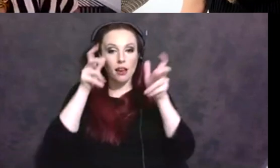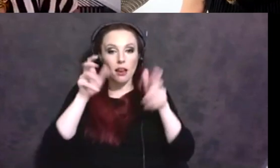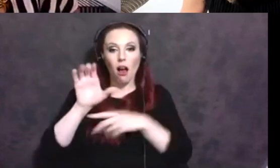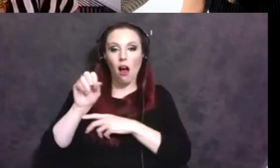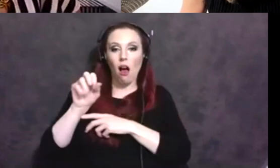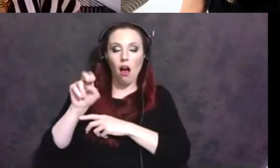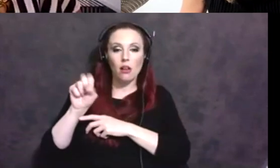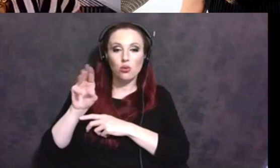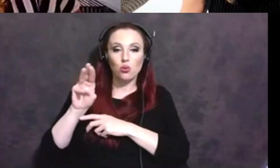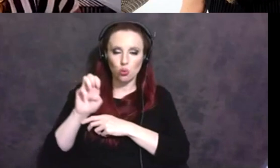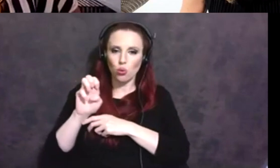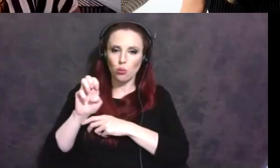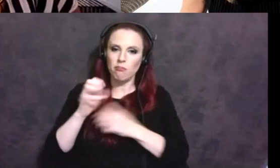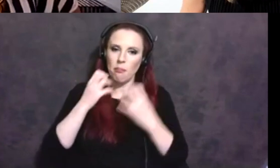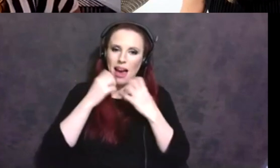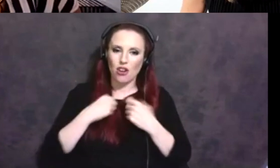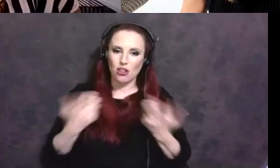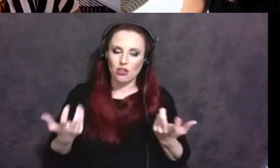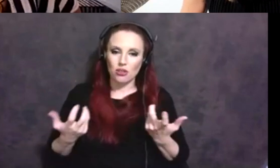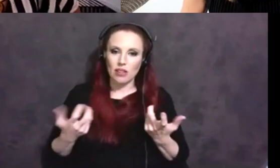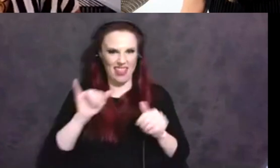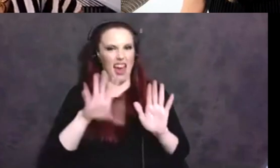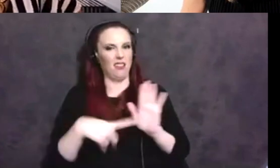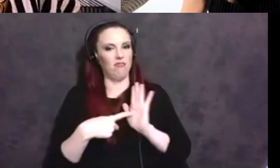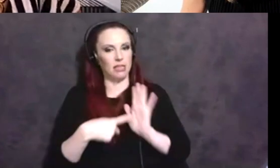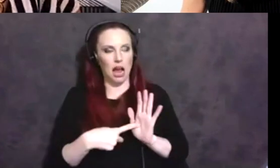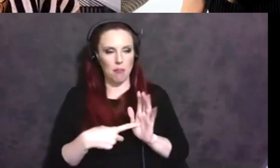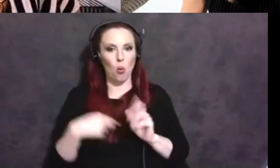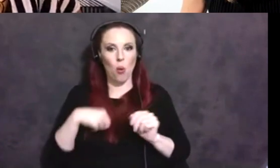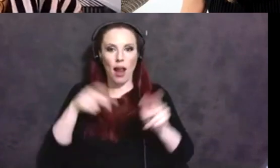say on, Instagram, for example, I put up a lot of quotes, and I have a quote that says